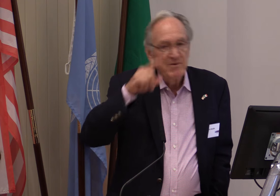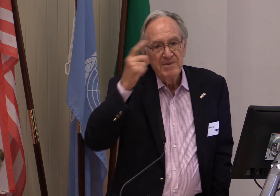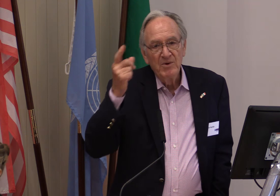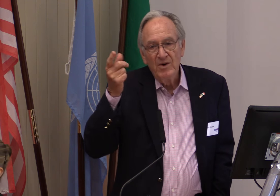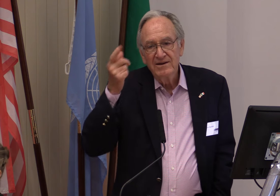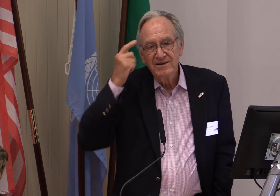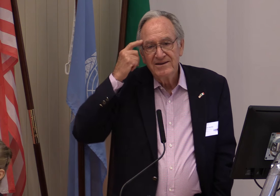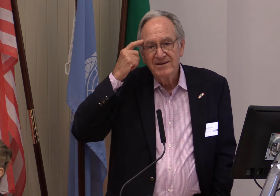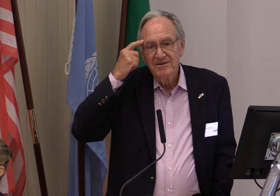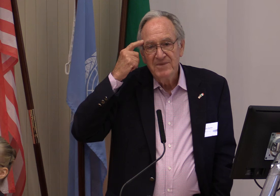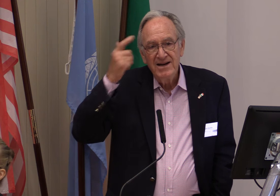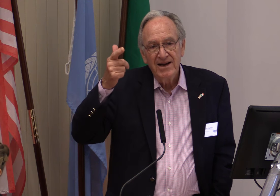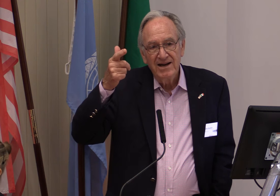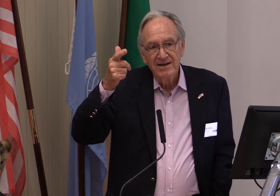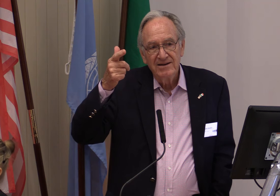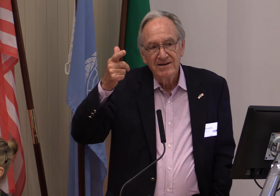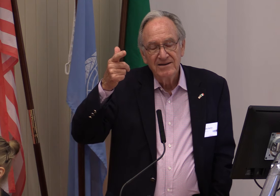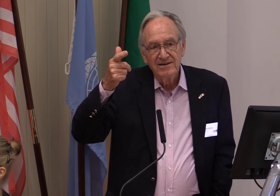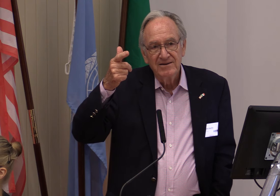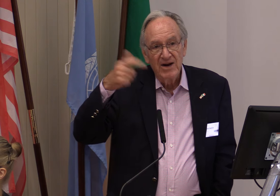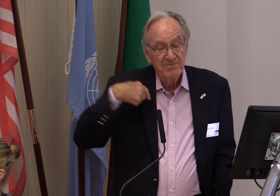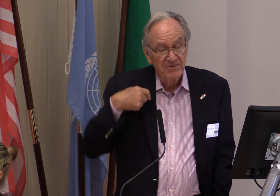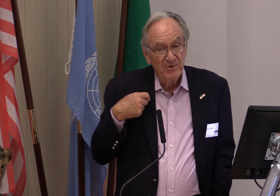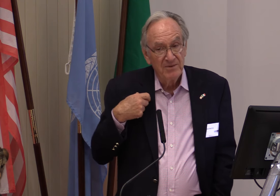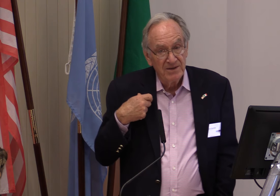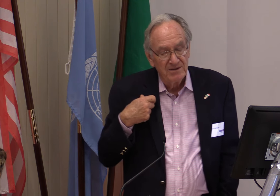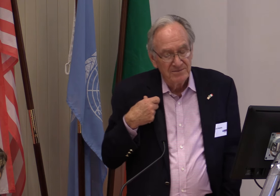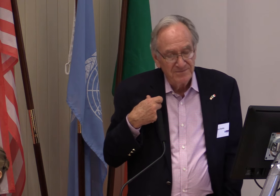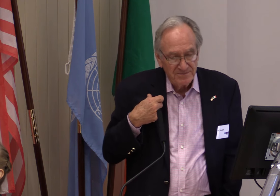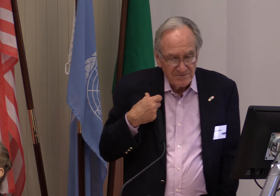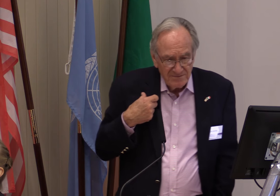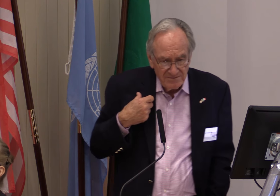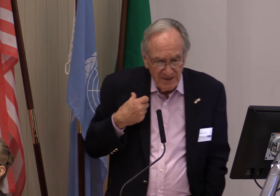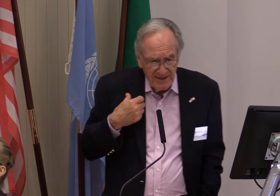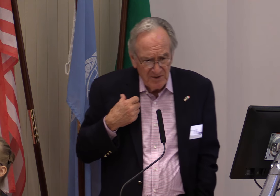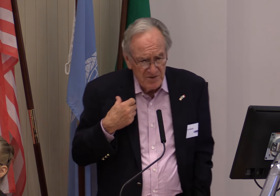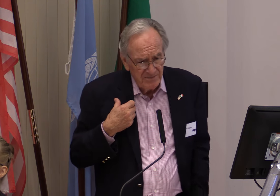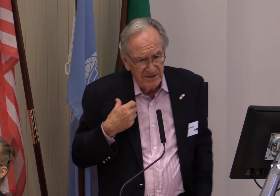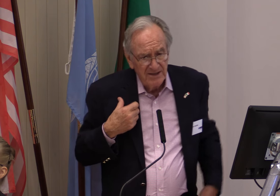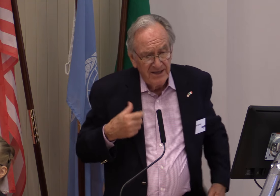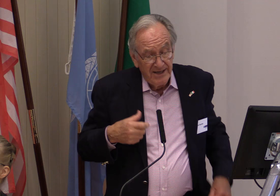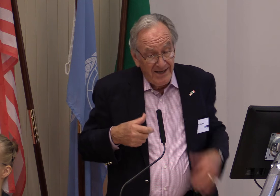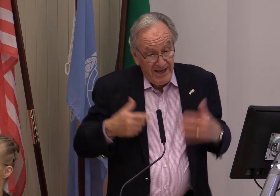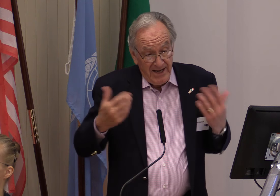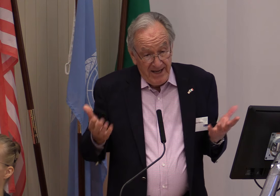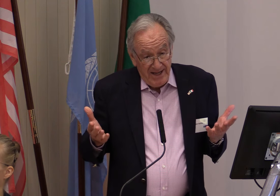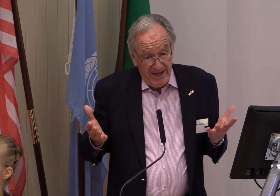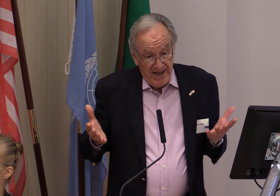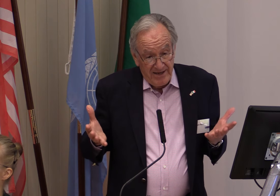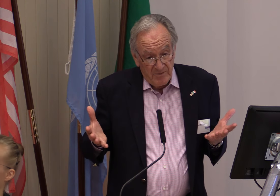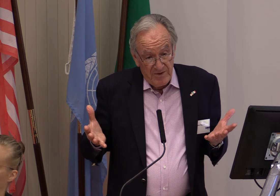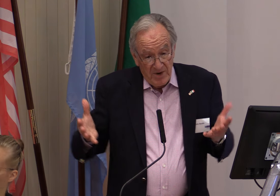I remember one meeting I had right before the bill, I introduced the bill and we brought